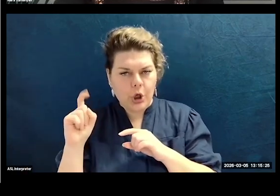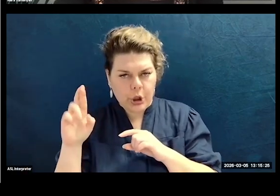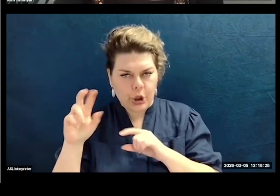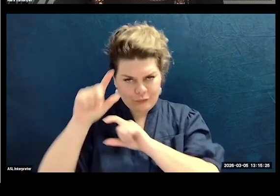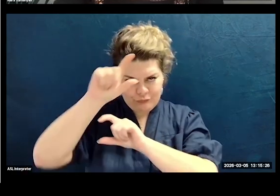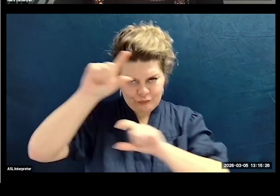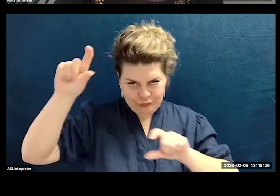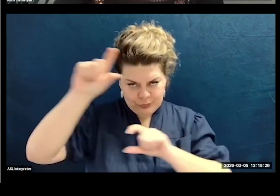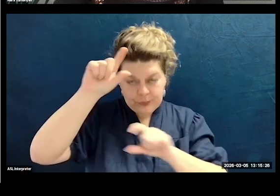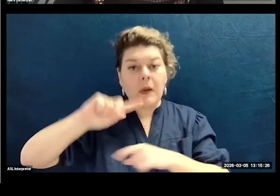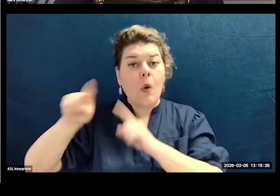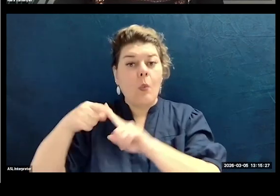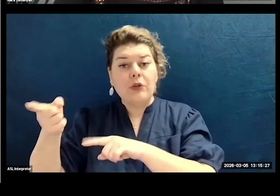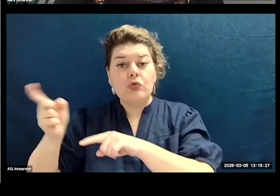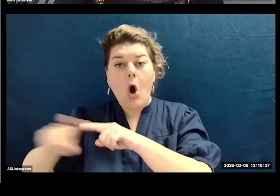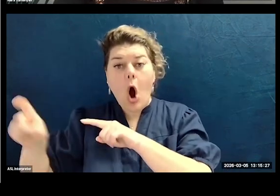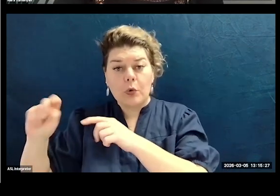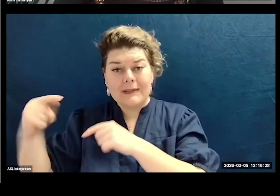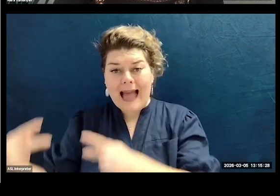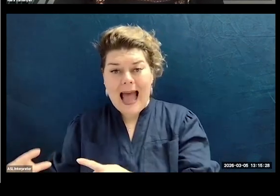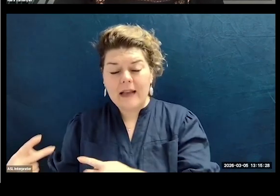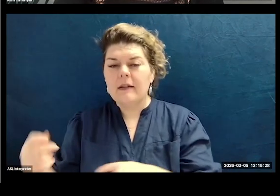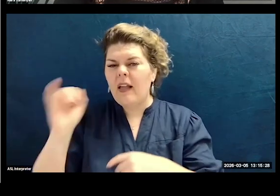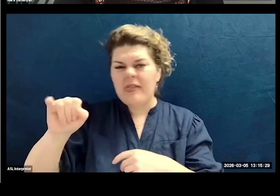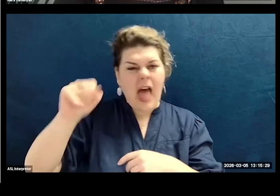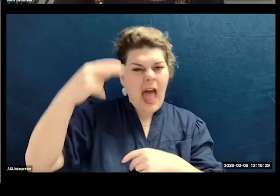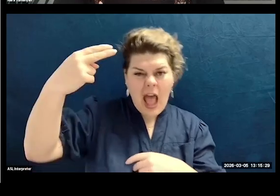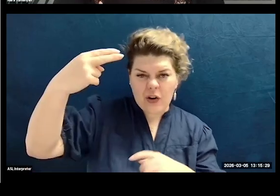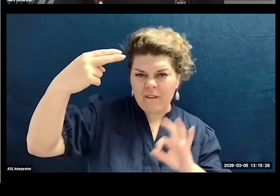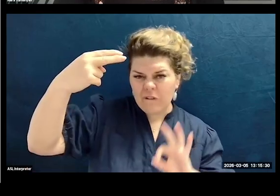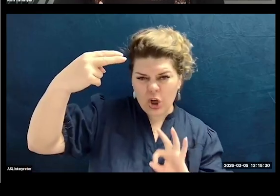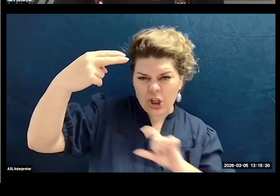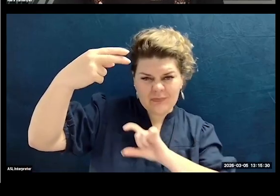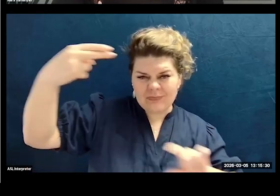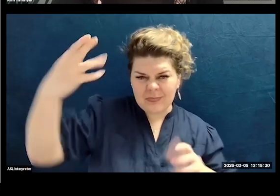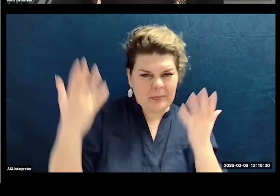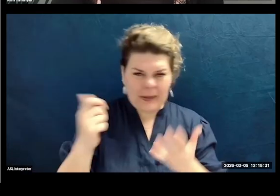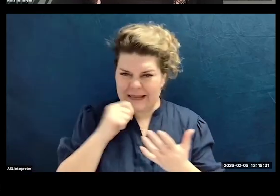header and footer content may not be reliably tagged. This is what I mean.